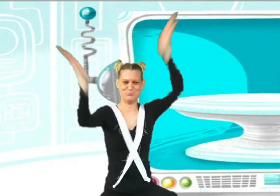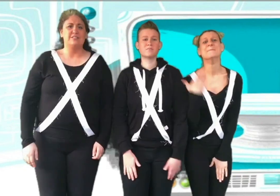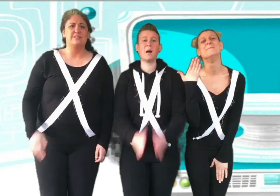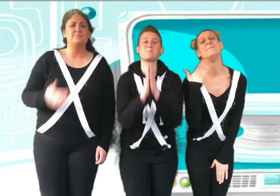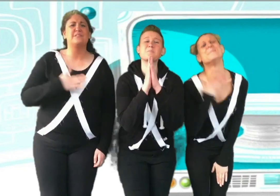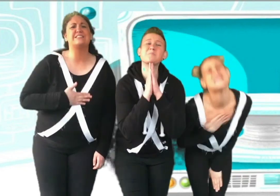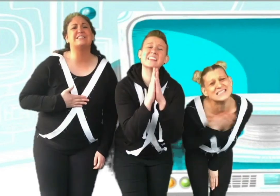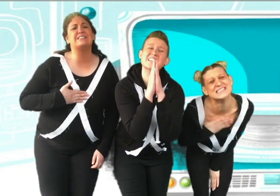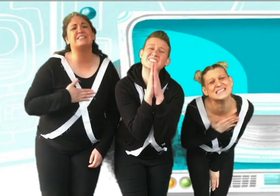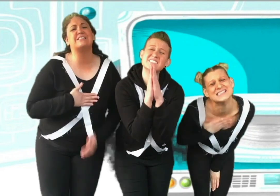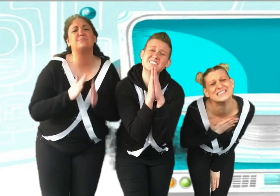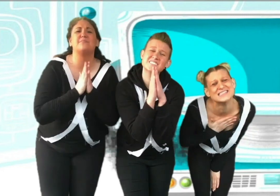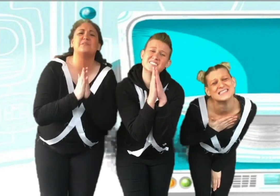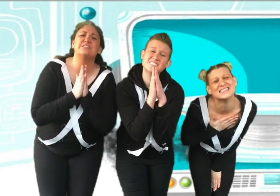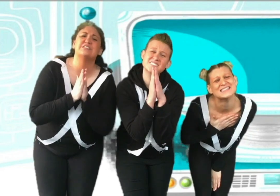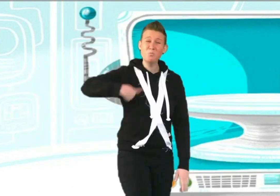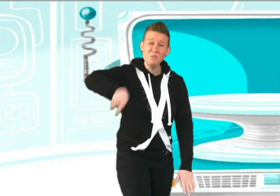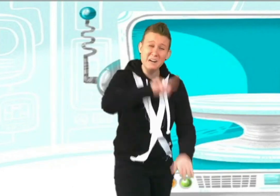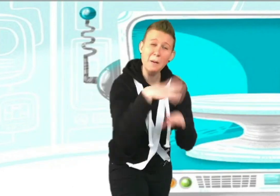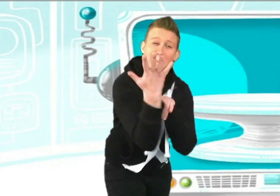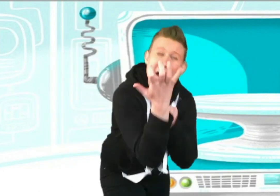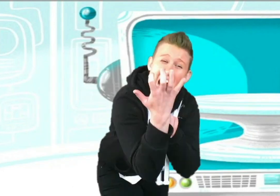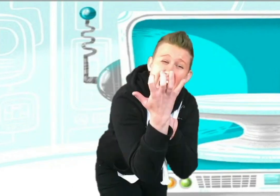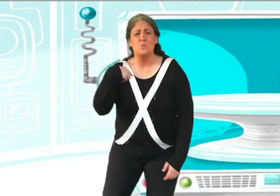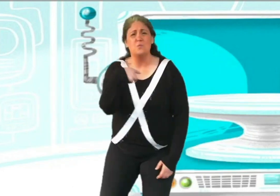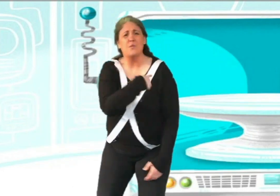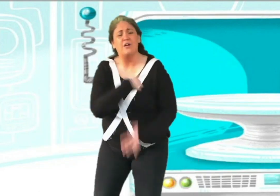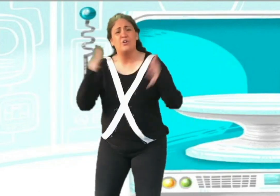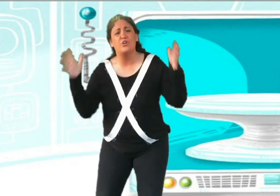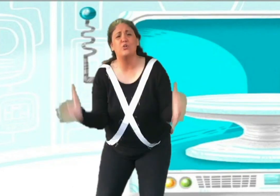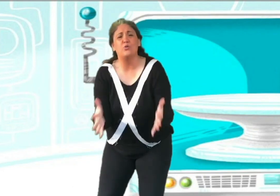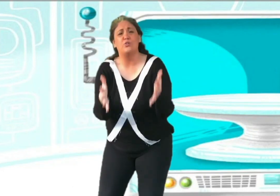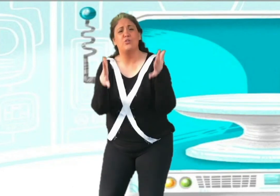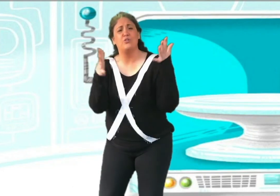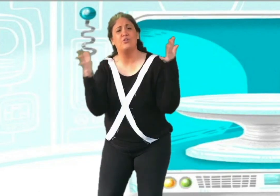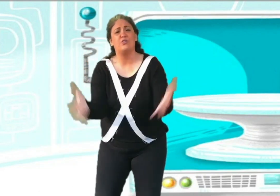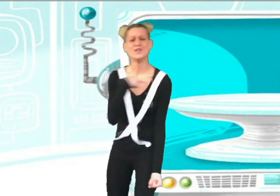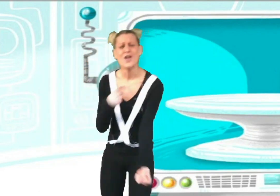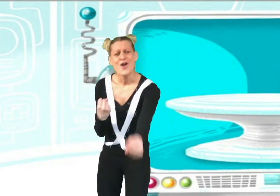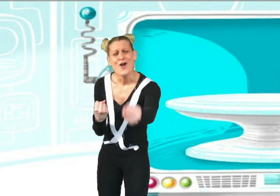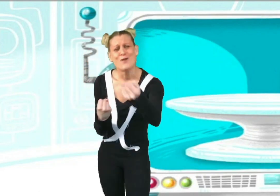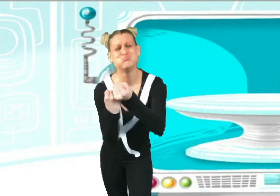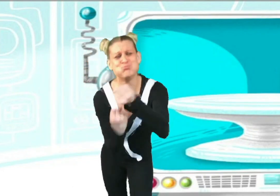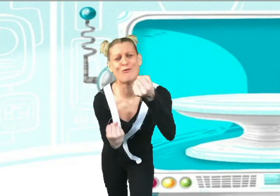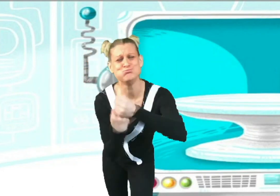So please, oh please, we beg, we pray,